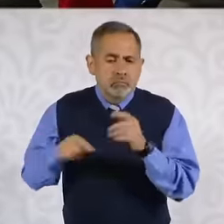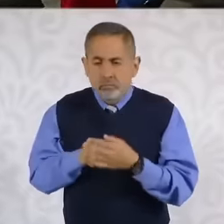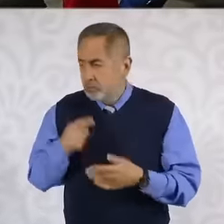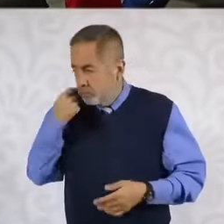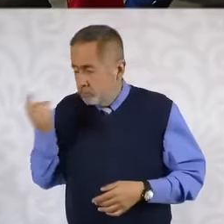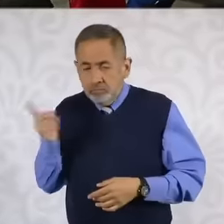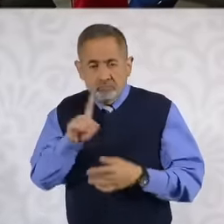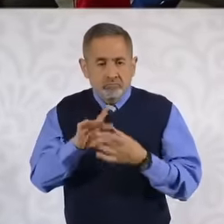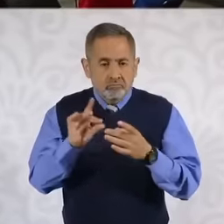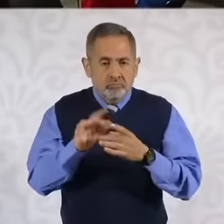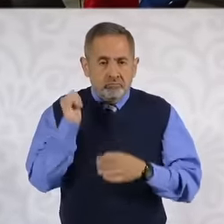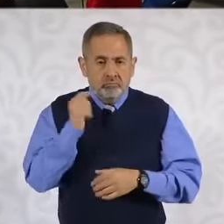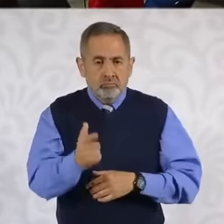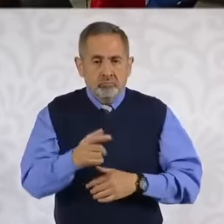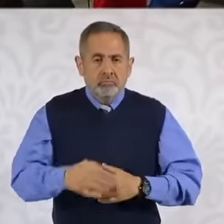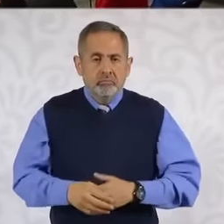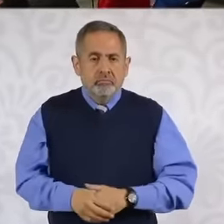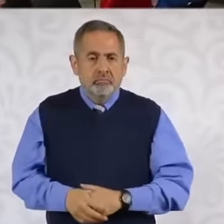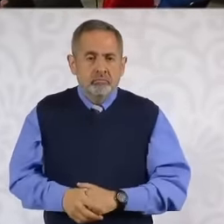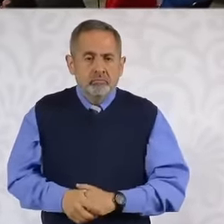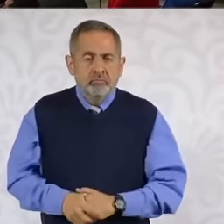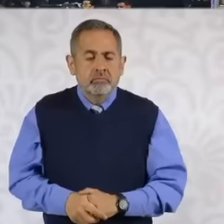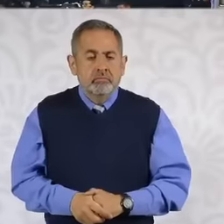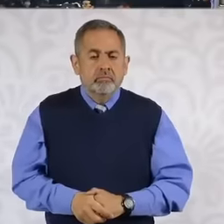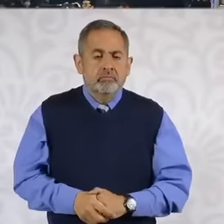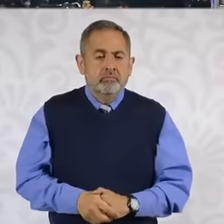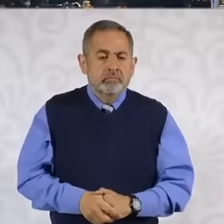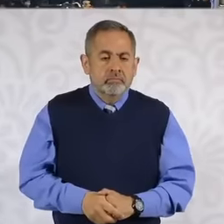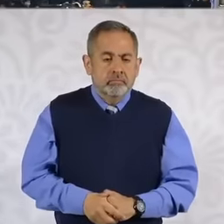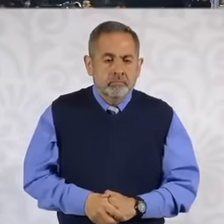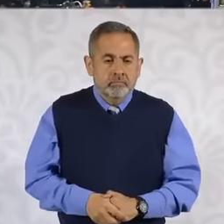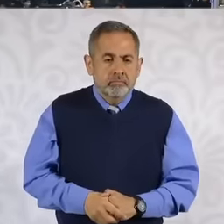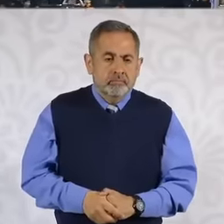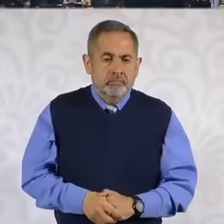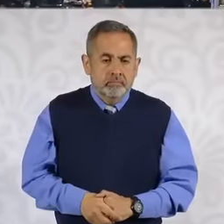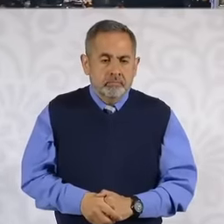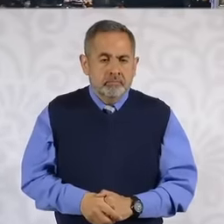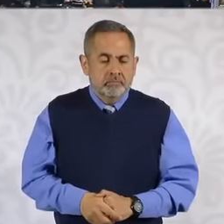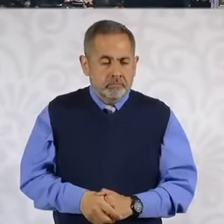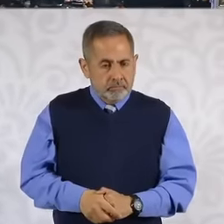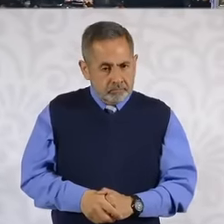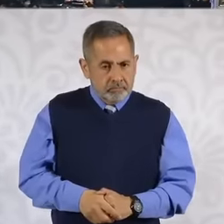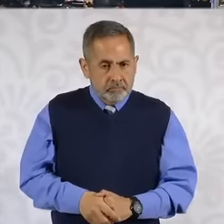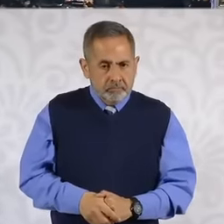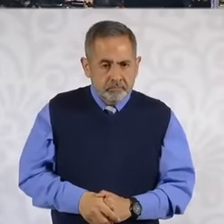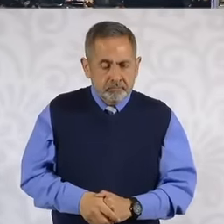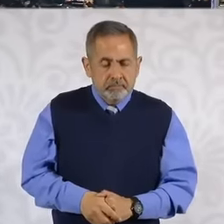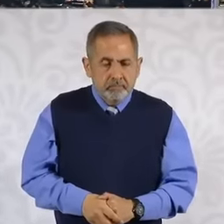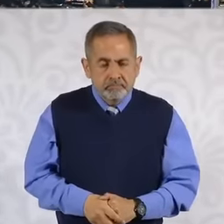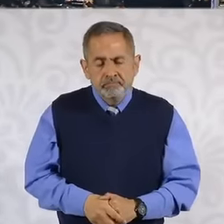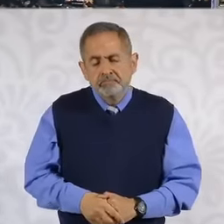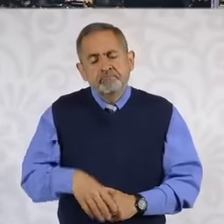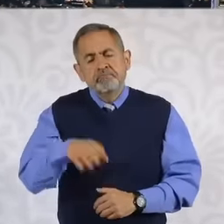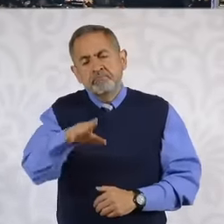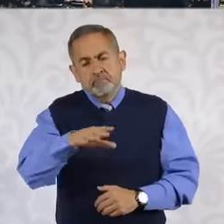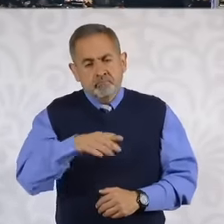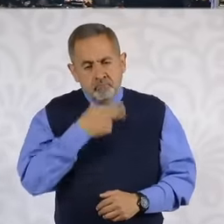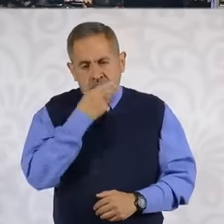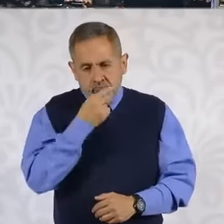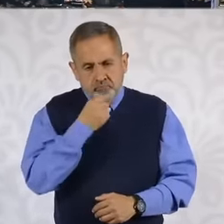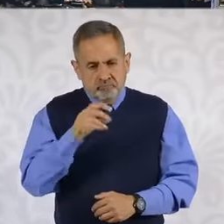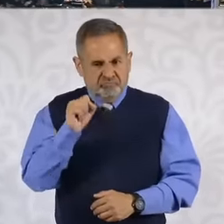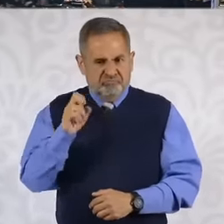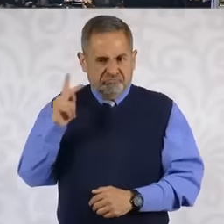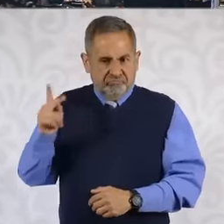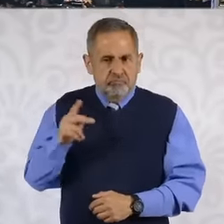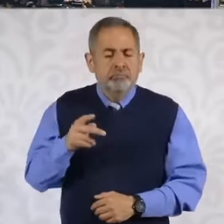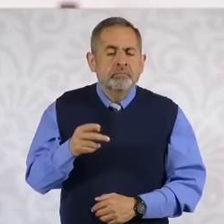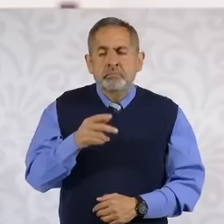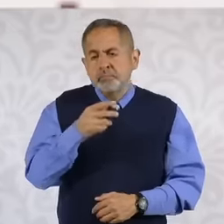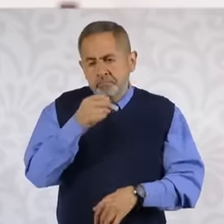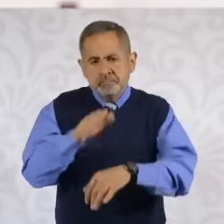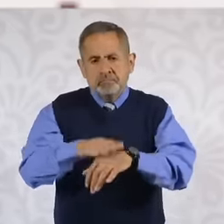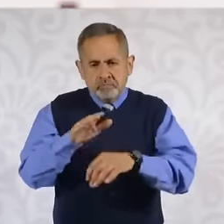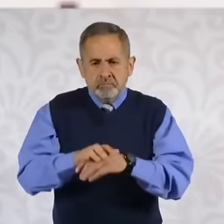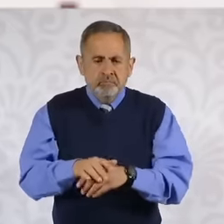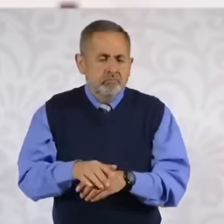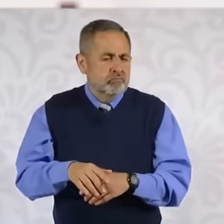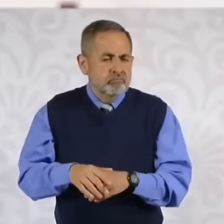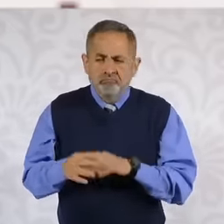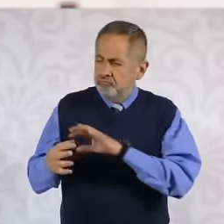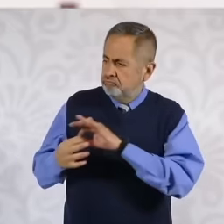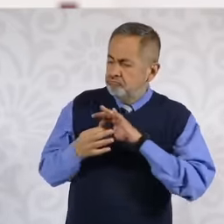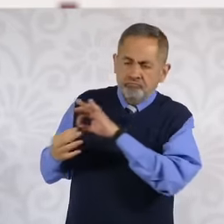comment, there is great cooperation with the government of Cuba and the Secretary